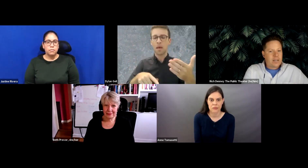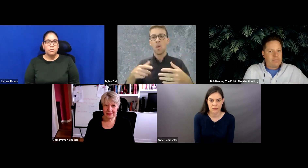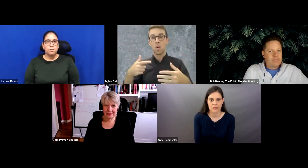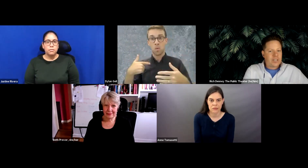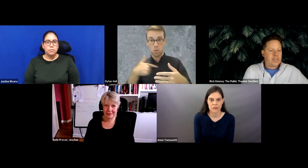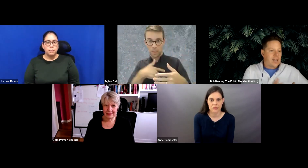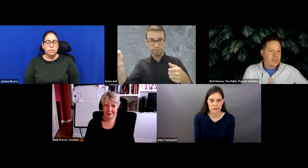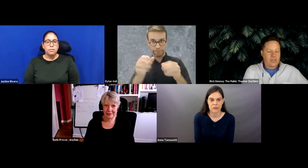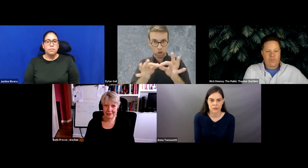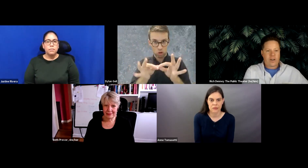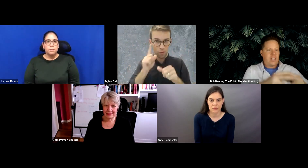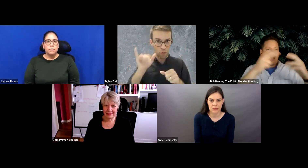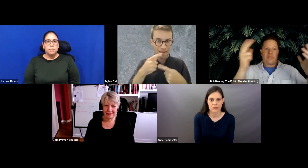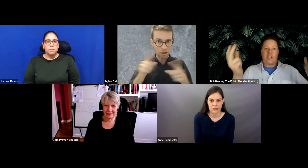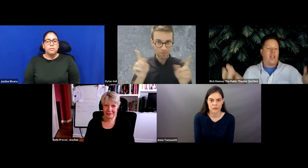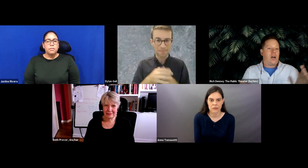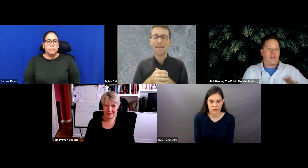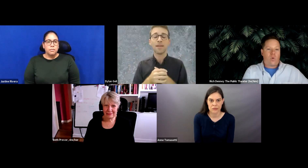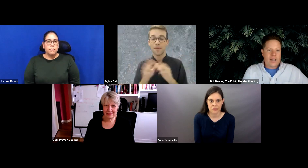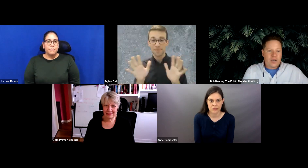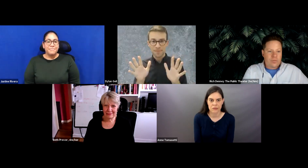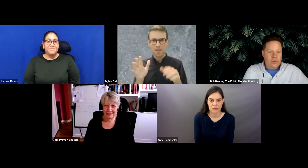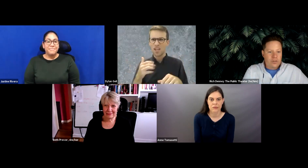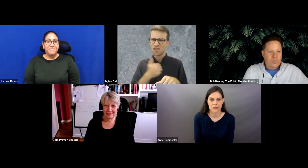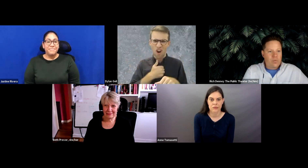us up for success. So a very, very long, winding road. But